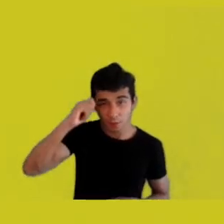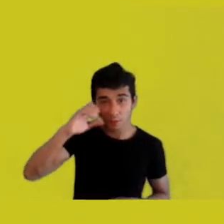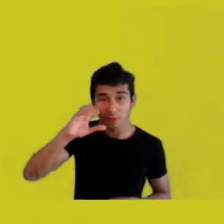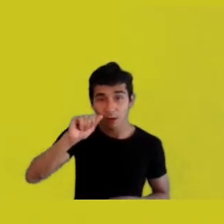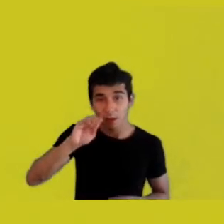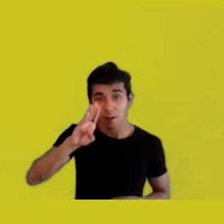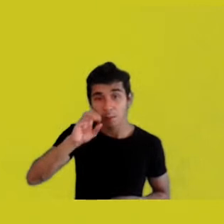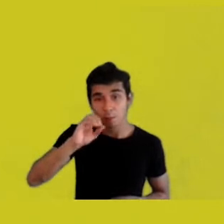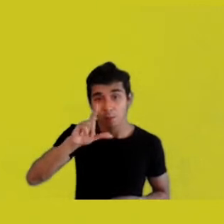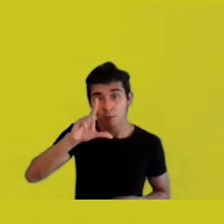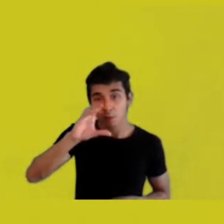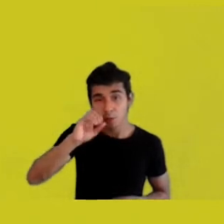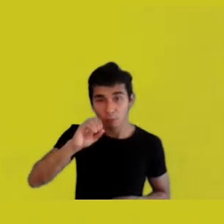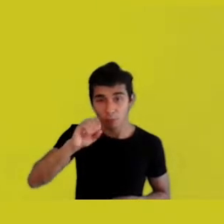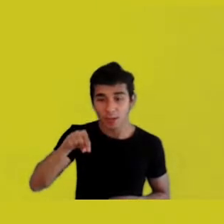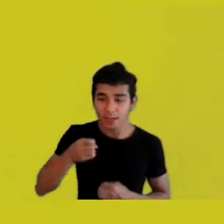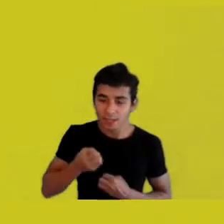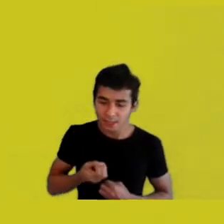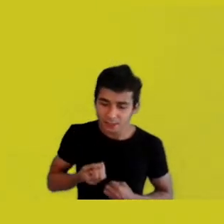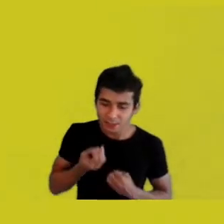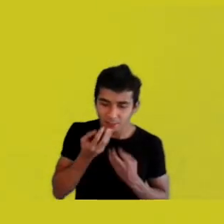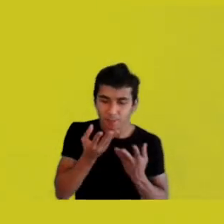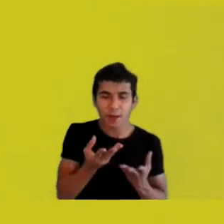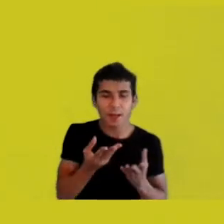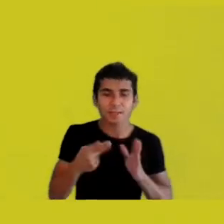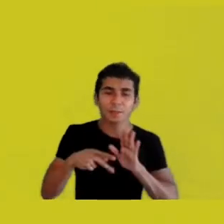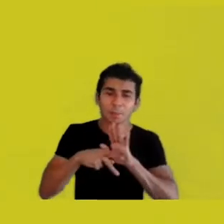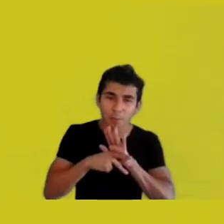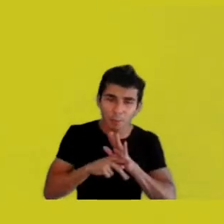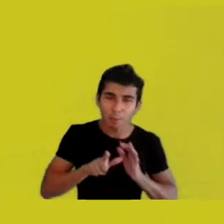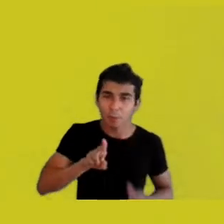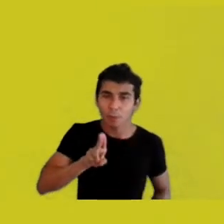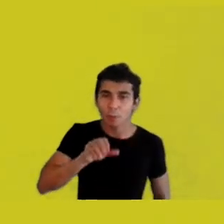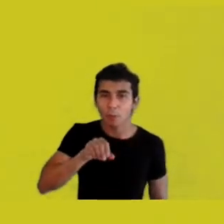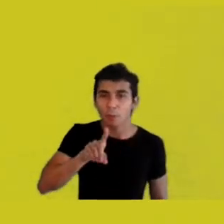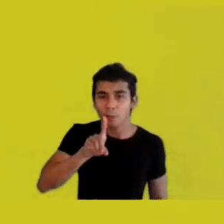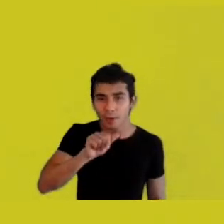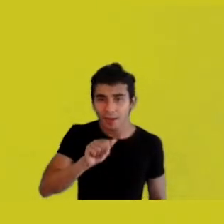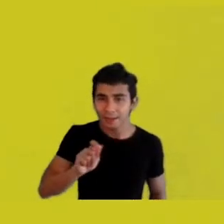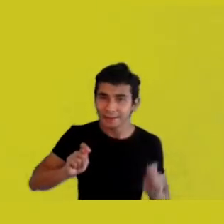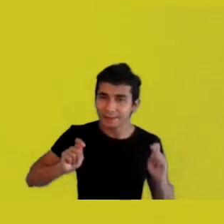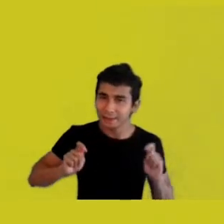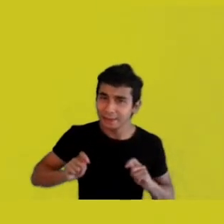and Luanda is translatable by the Caboclo. The Caboclo who sings,